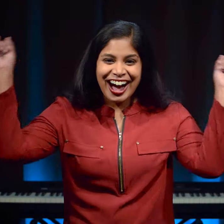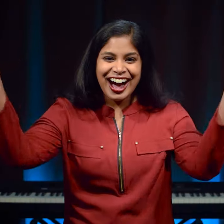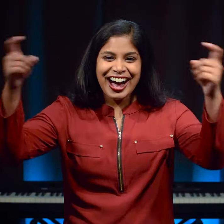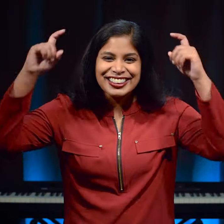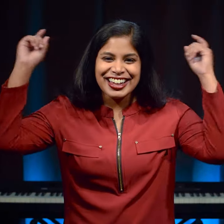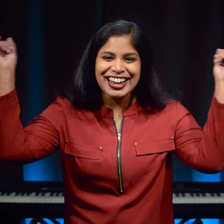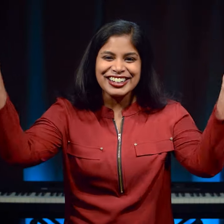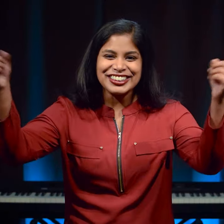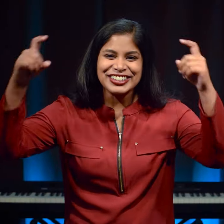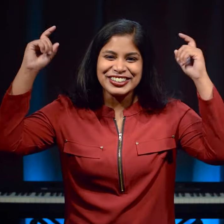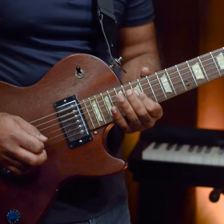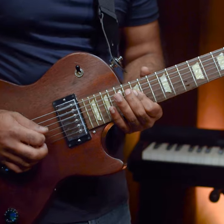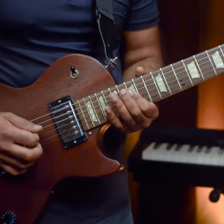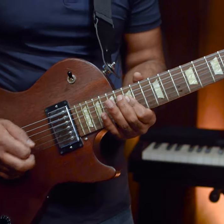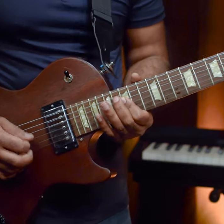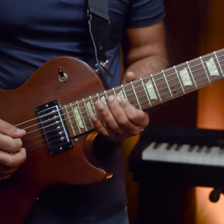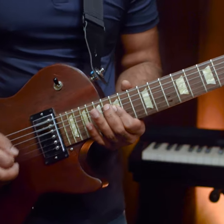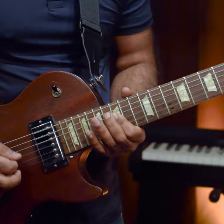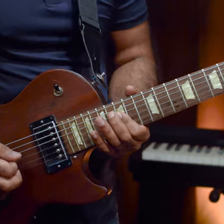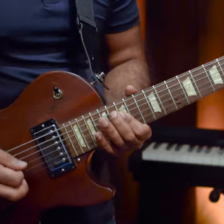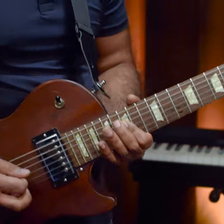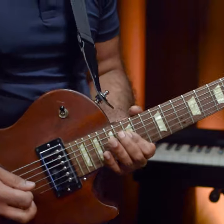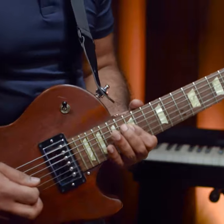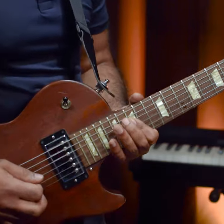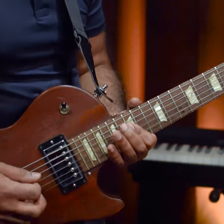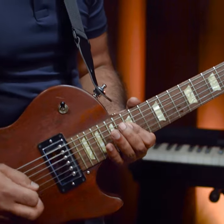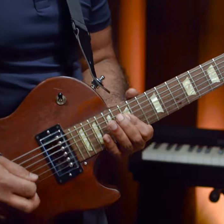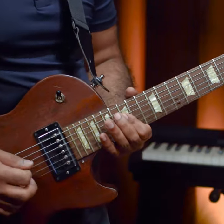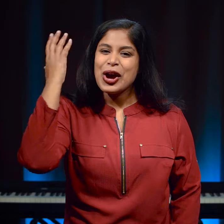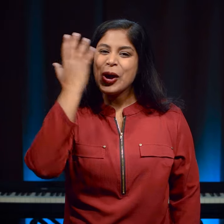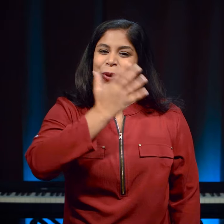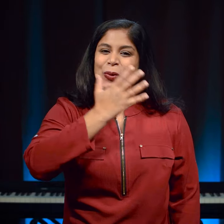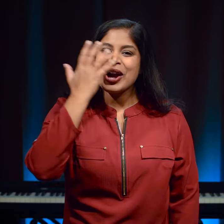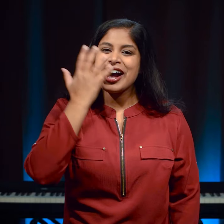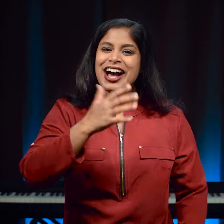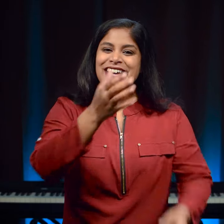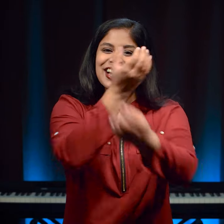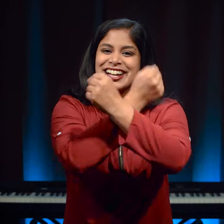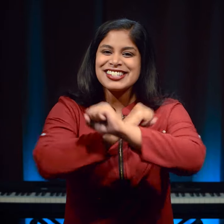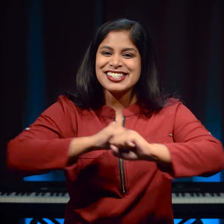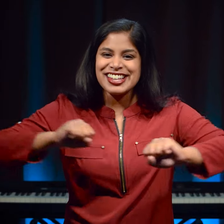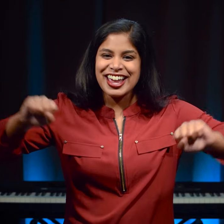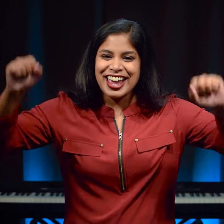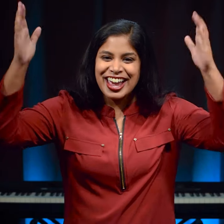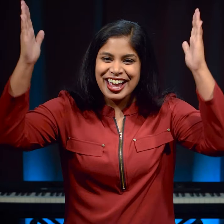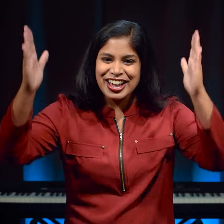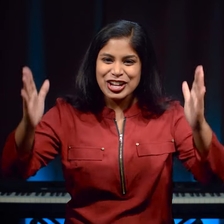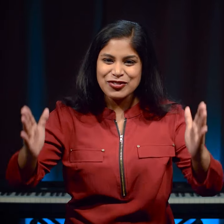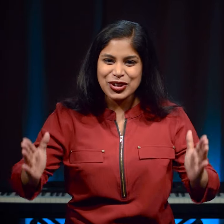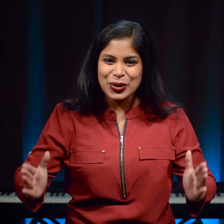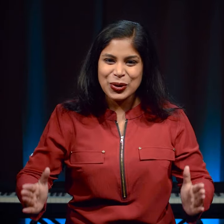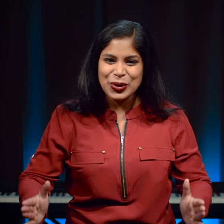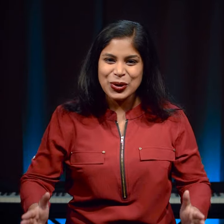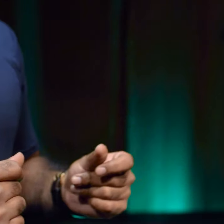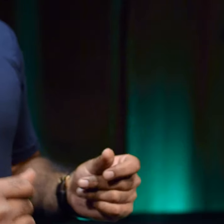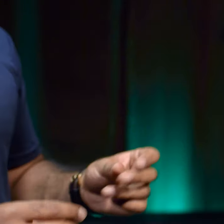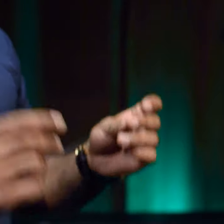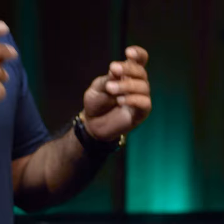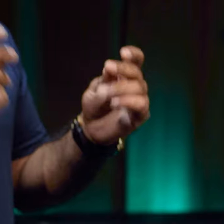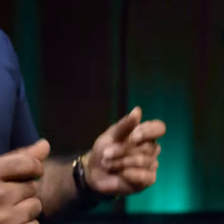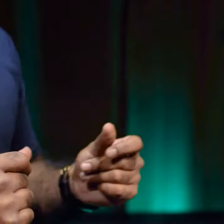Hallelujah! What a Savior!